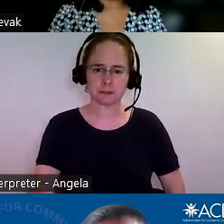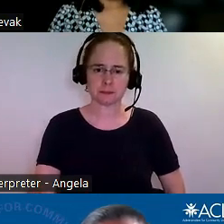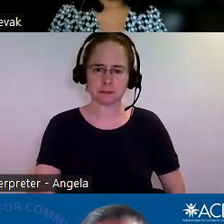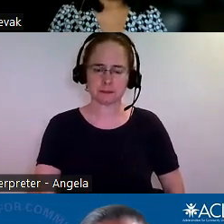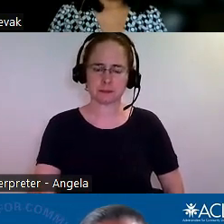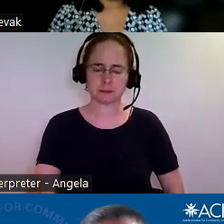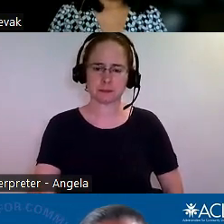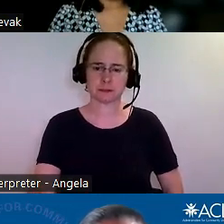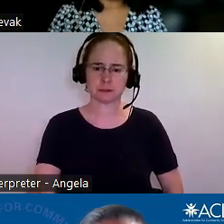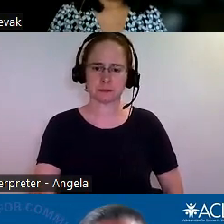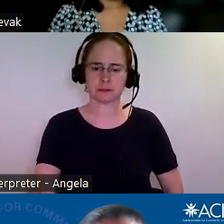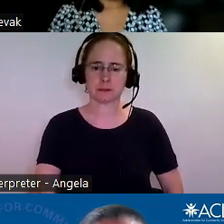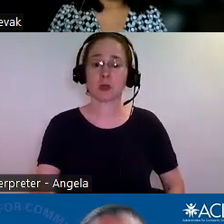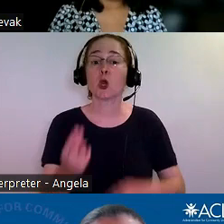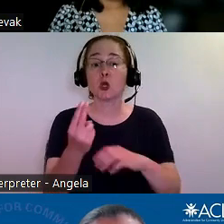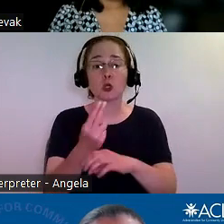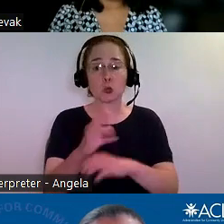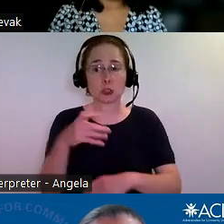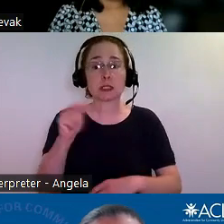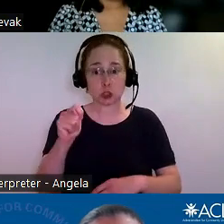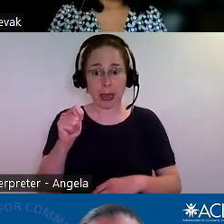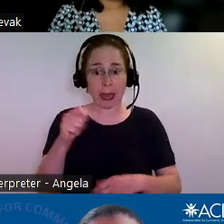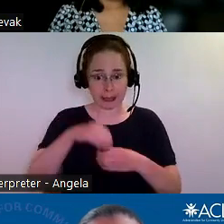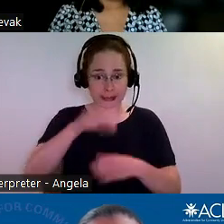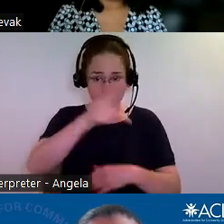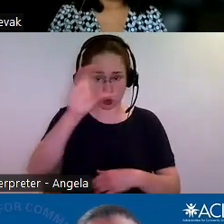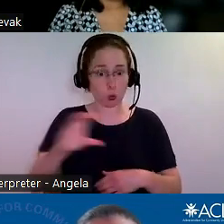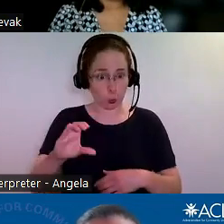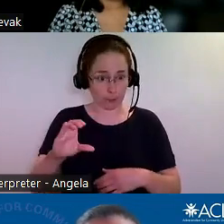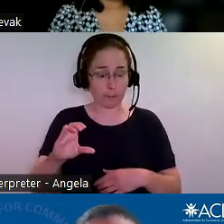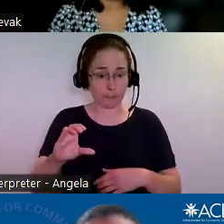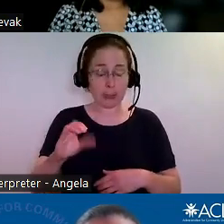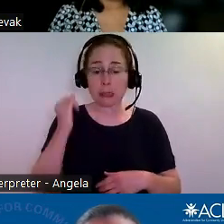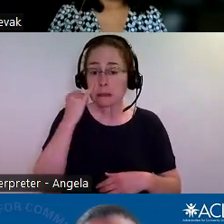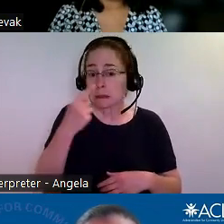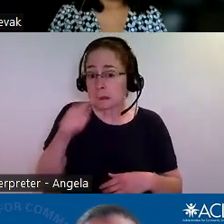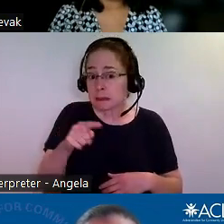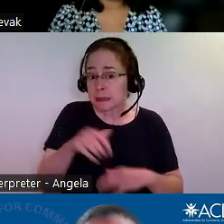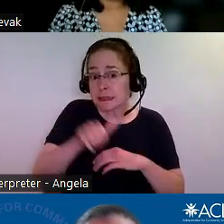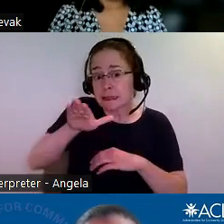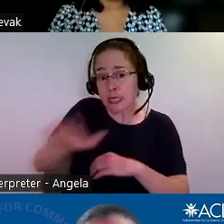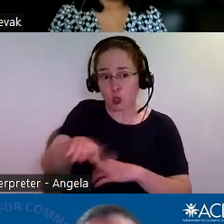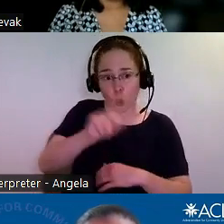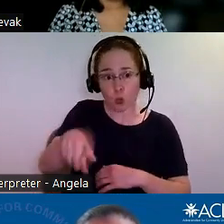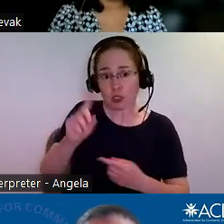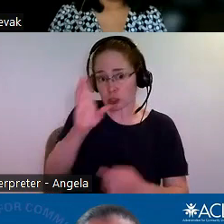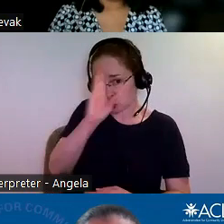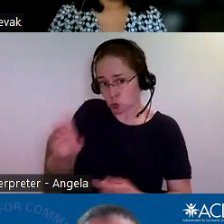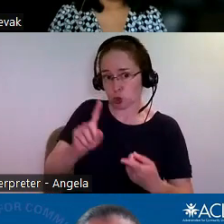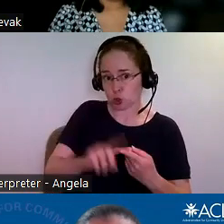(Anna Lenhart) Using the chat feature in the Zoom platform, if you can just send questions to Dr. Anjali Forber-Pratt by